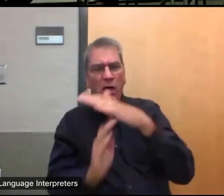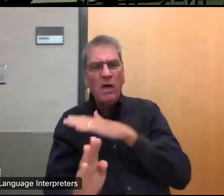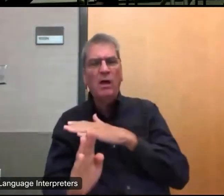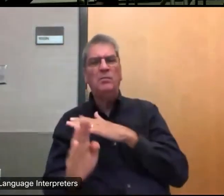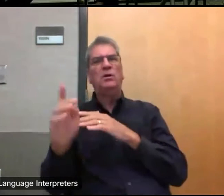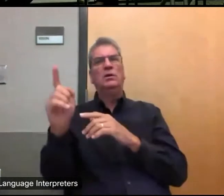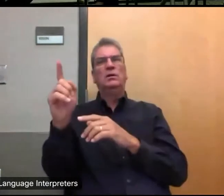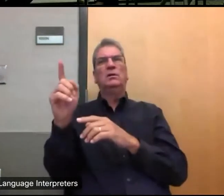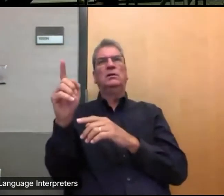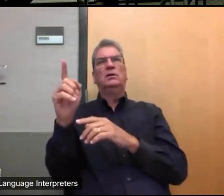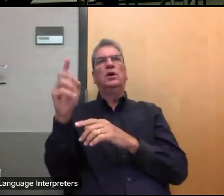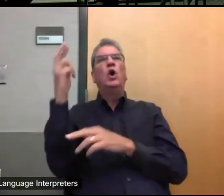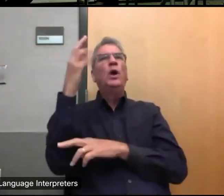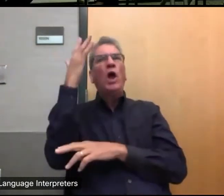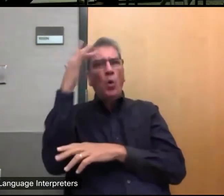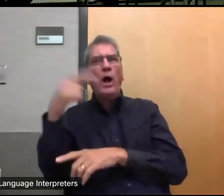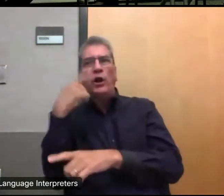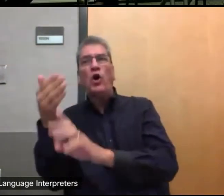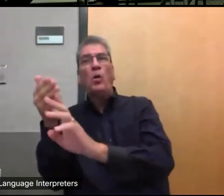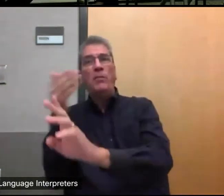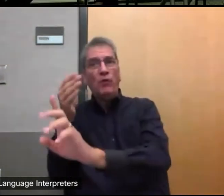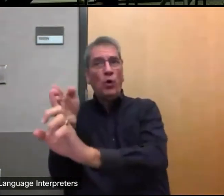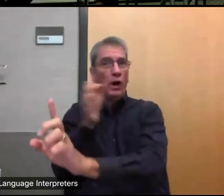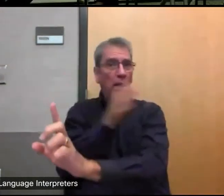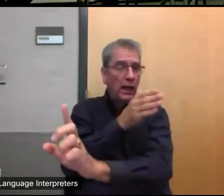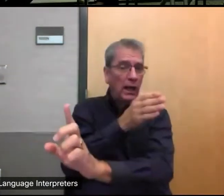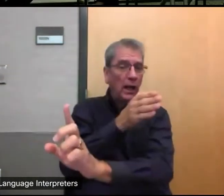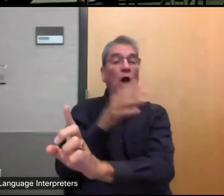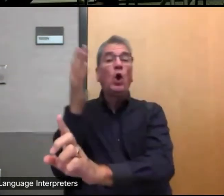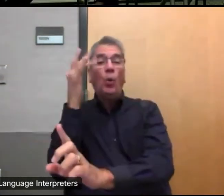before. And the reason is new research came out, and